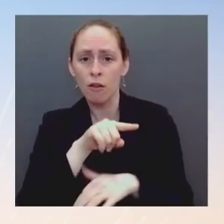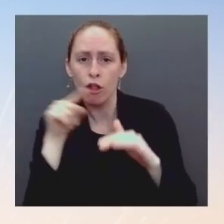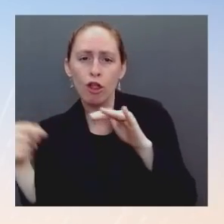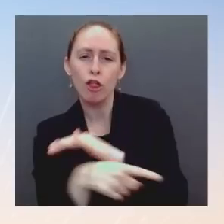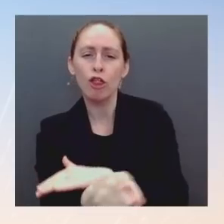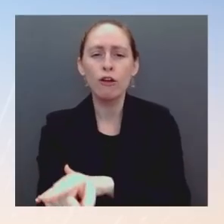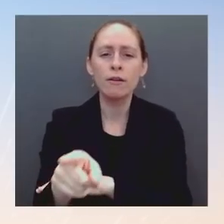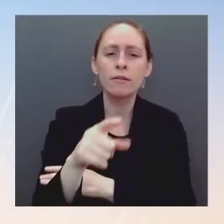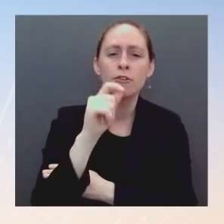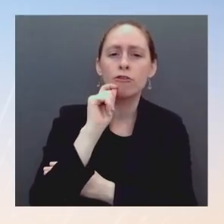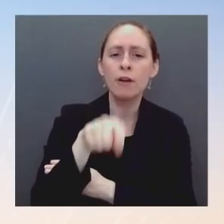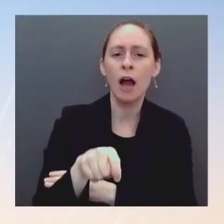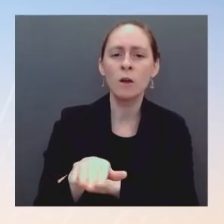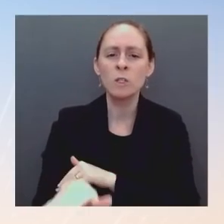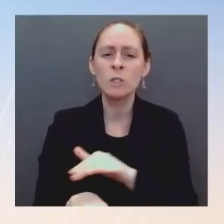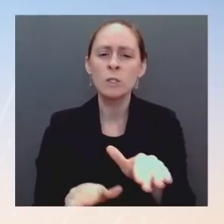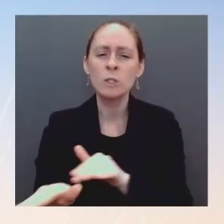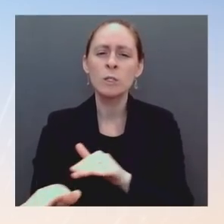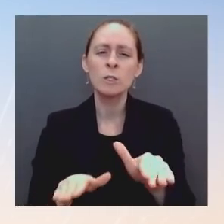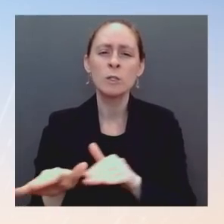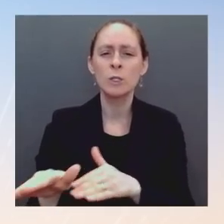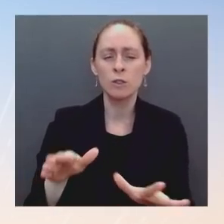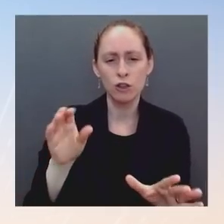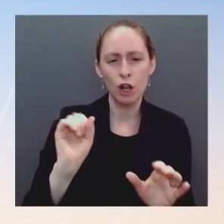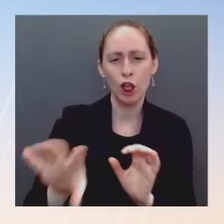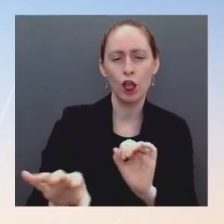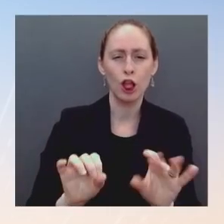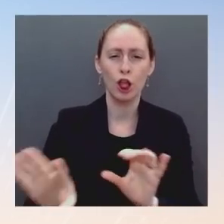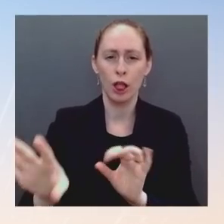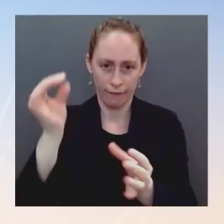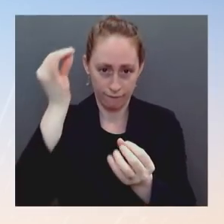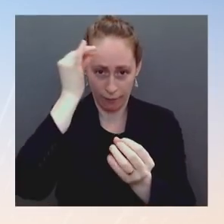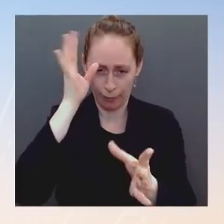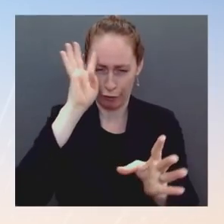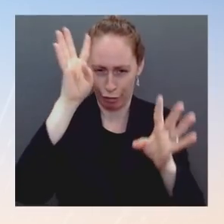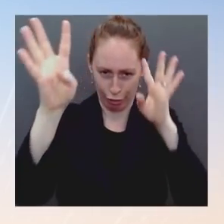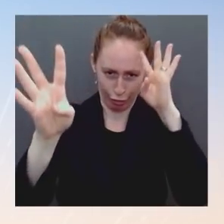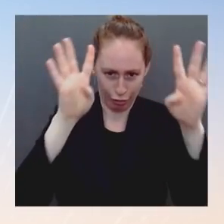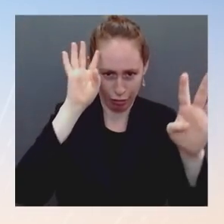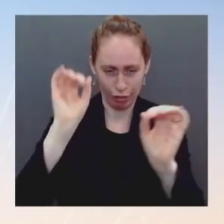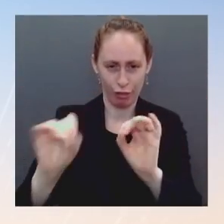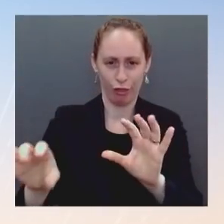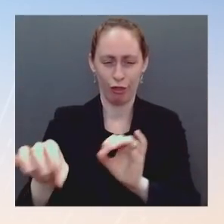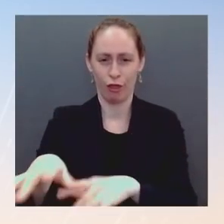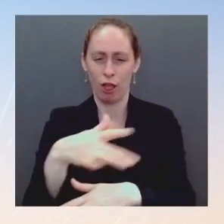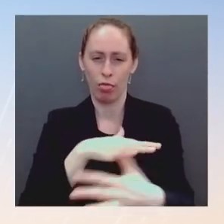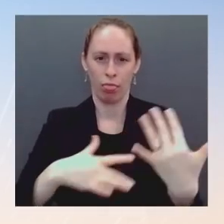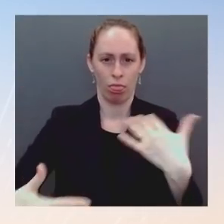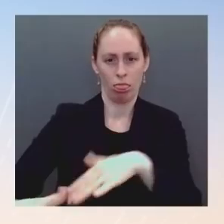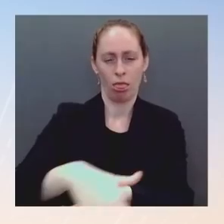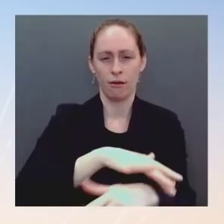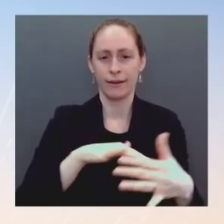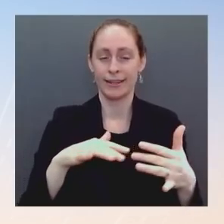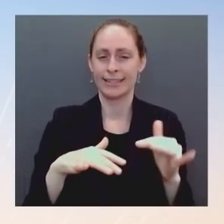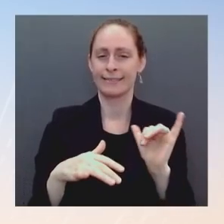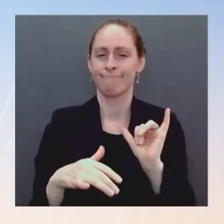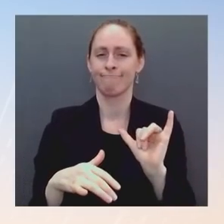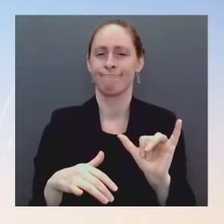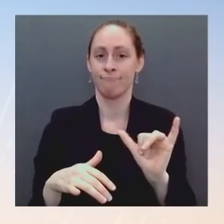that Russia could invade at any time. I would note, though, that our effort is to ensure we're informing the American public